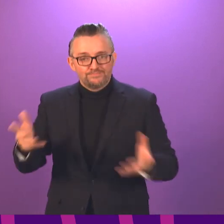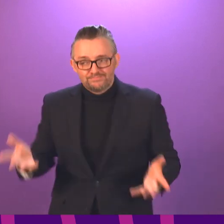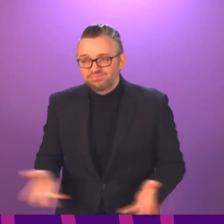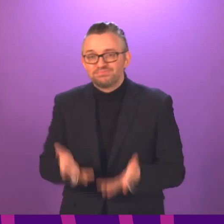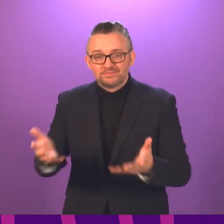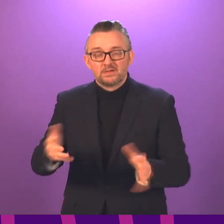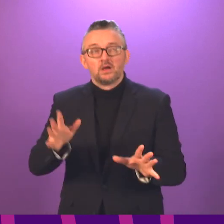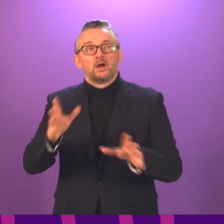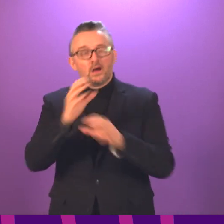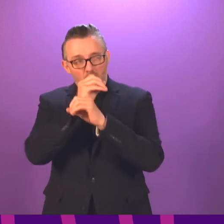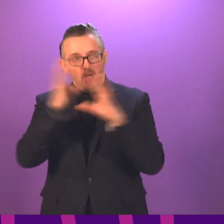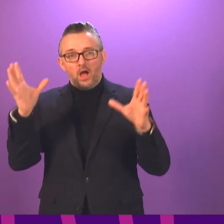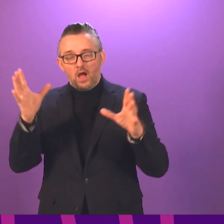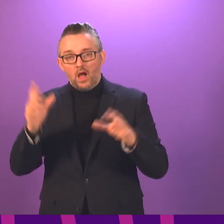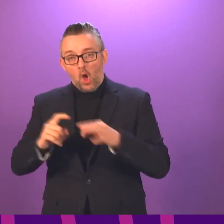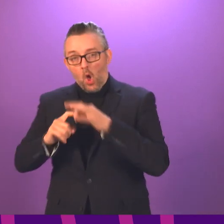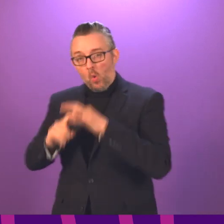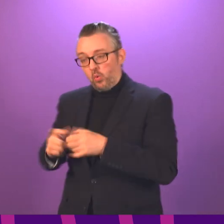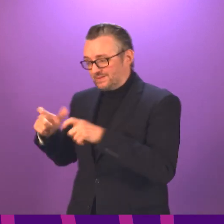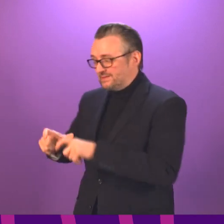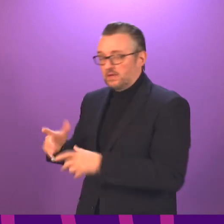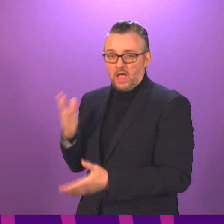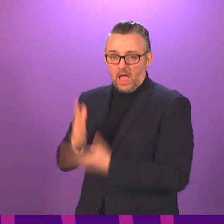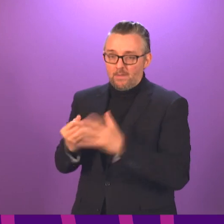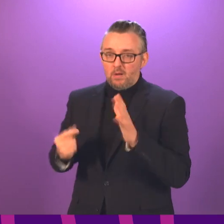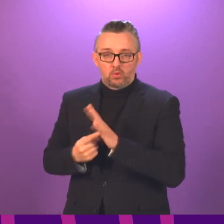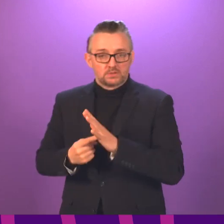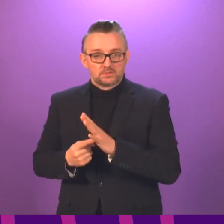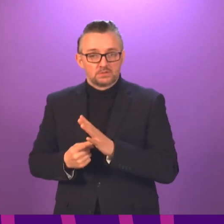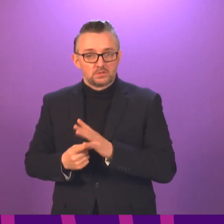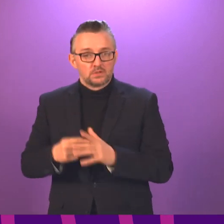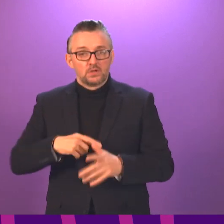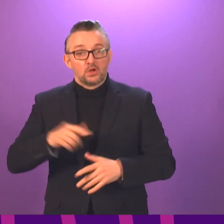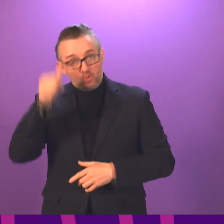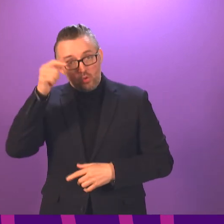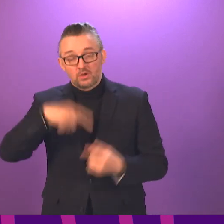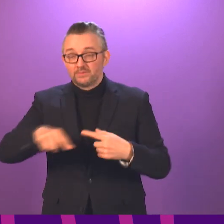to see the need for it. Nobody is expecting anybody to be happy about any of this right